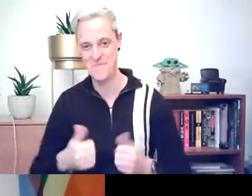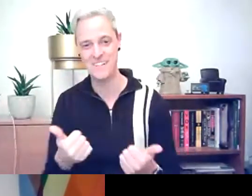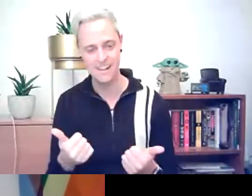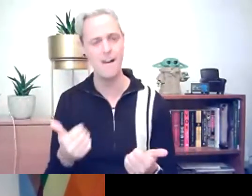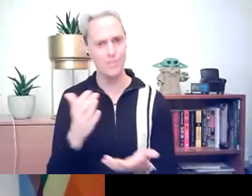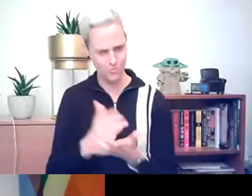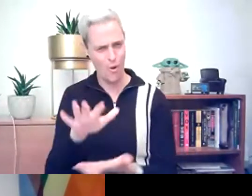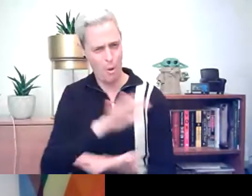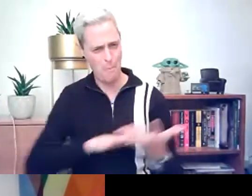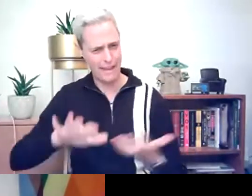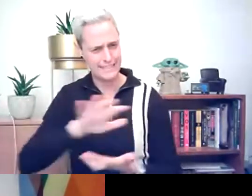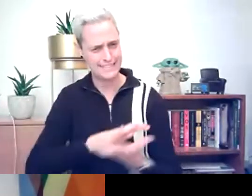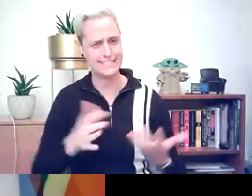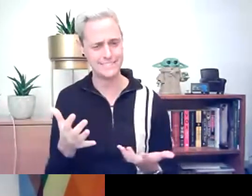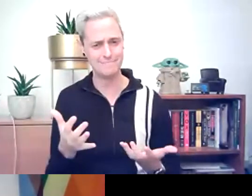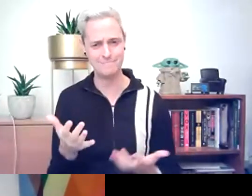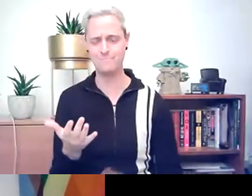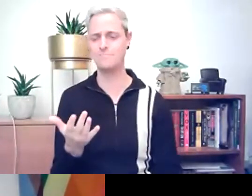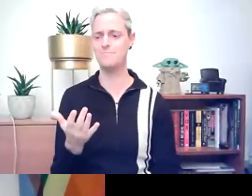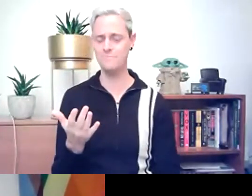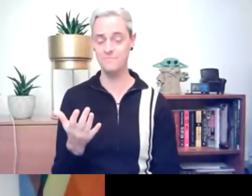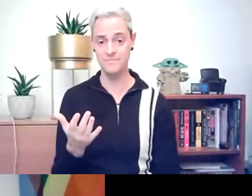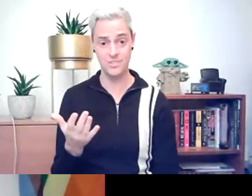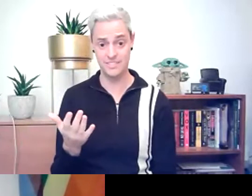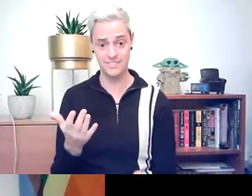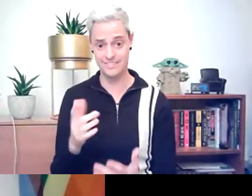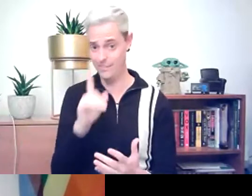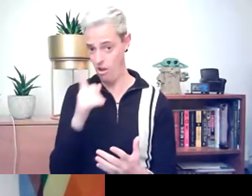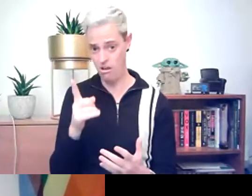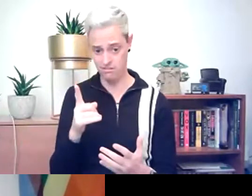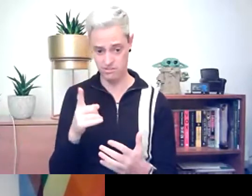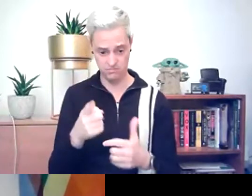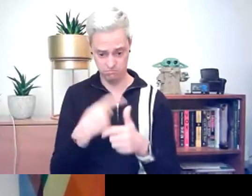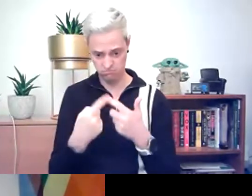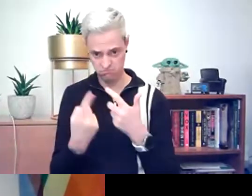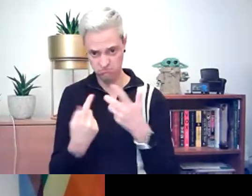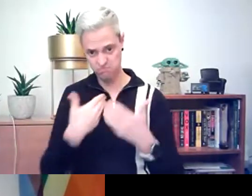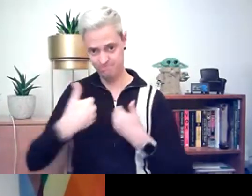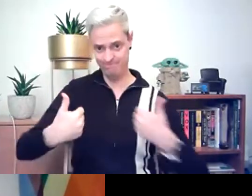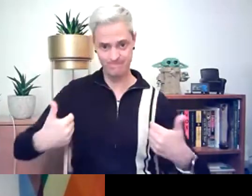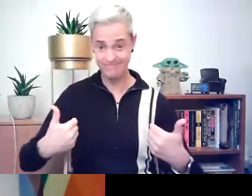never heard of France, they're all just kind of explain it in simple terms.